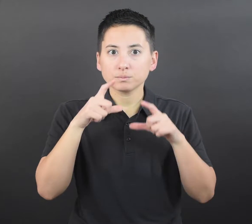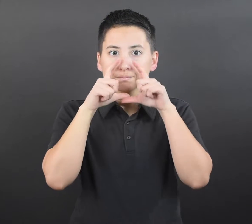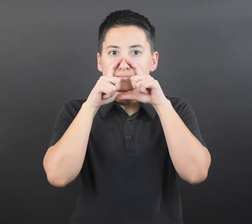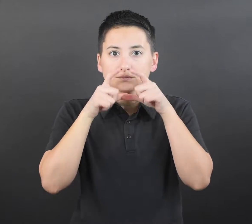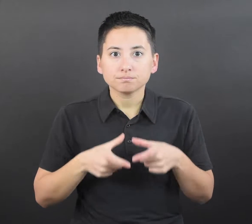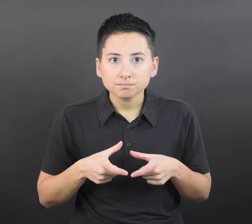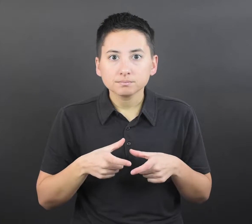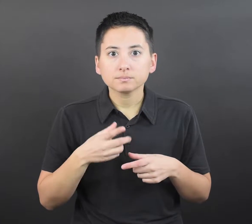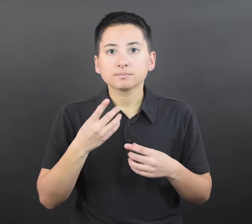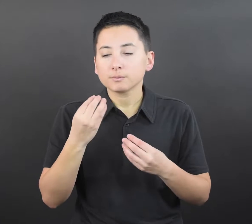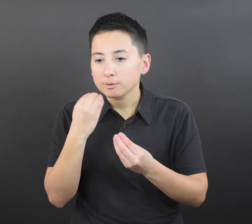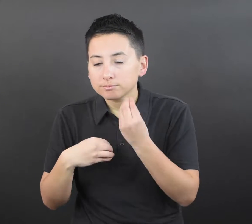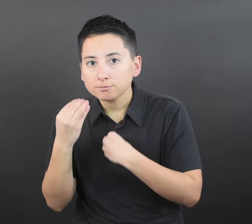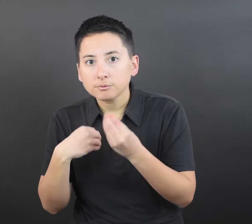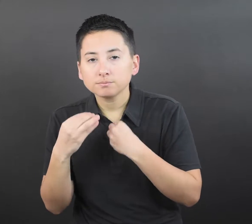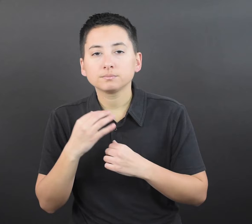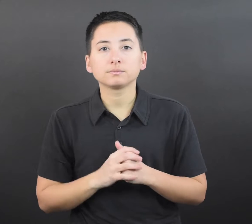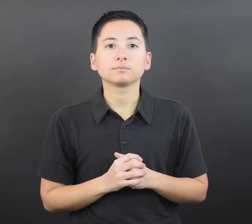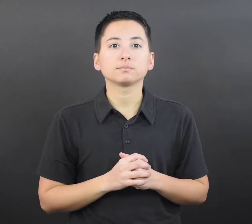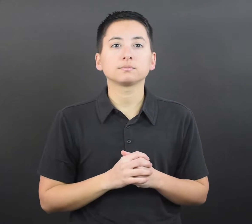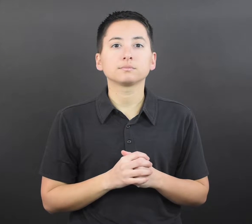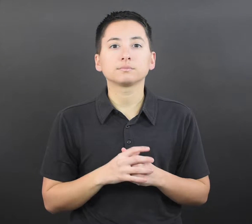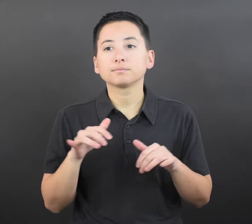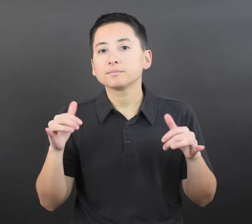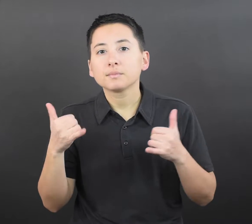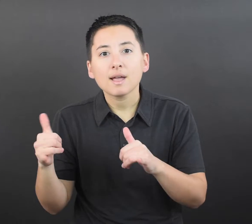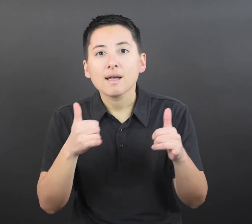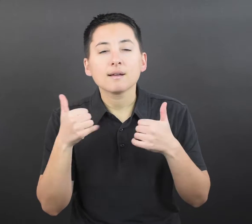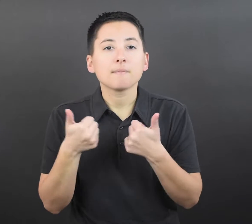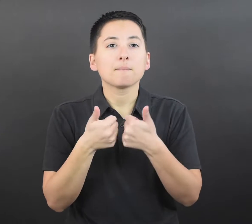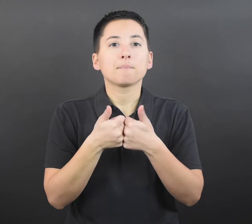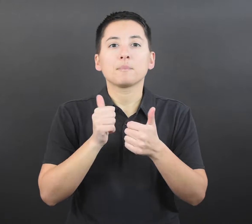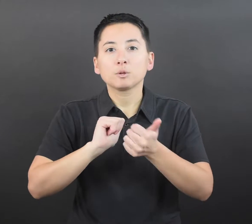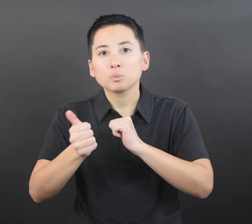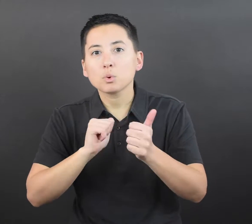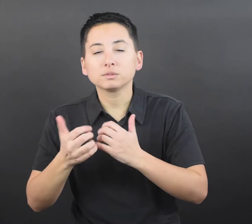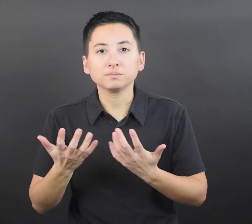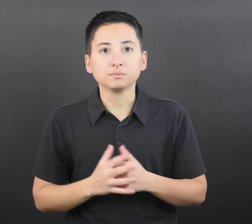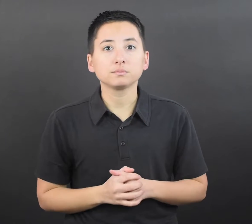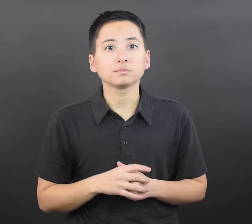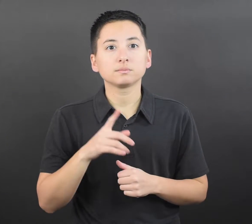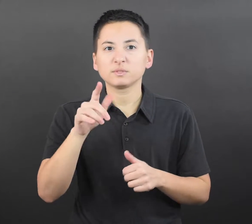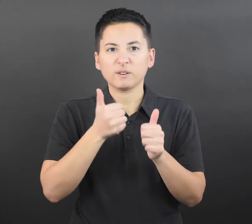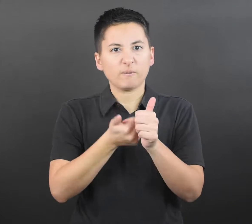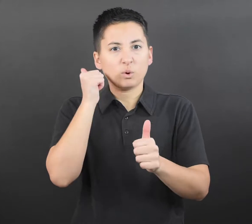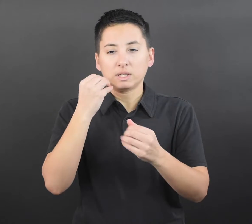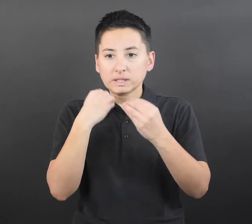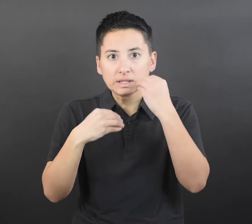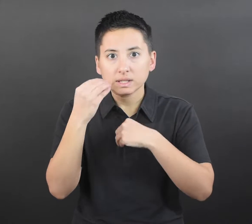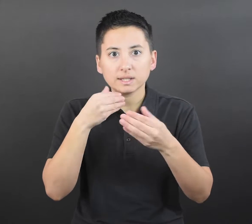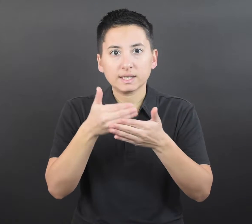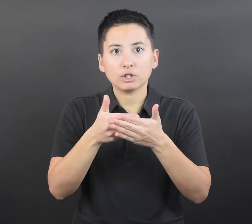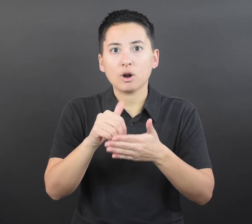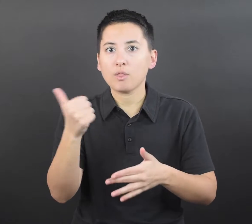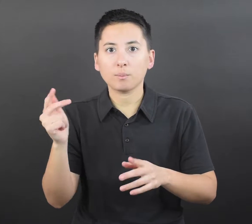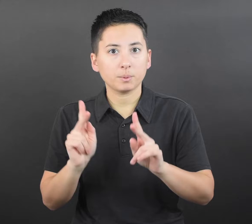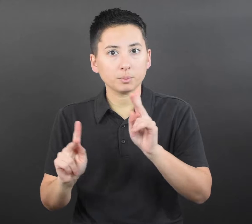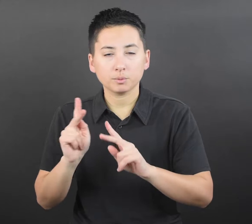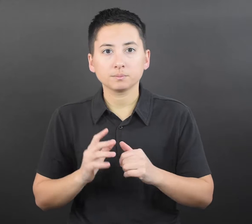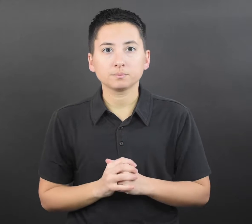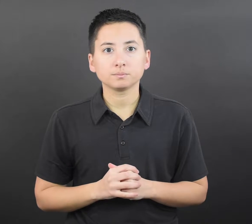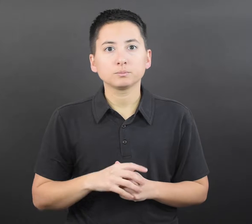for getting very sick from COVID-19. • Avoid places or activities where they